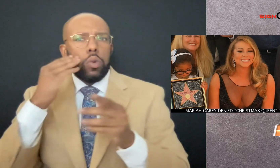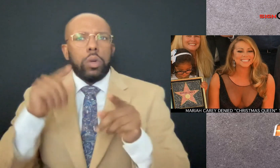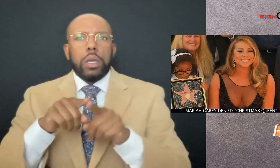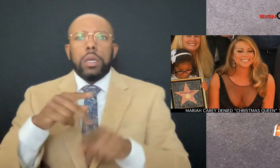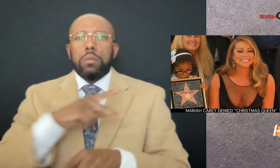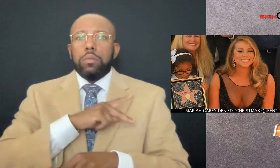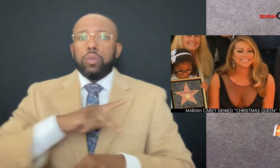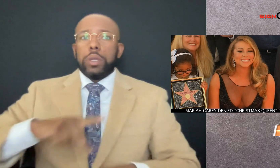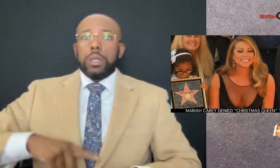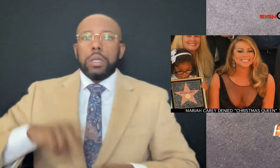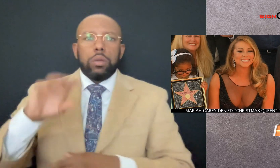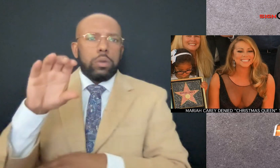Prince is Christmas